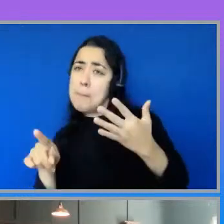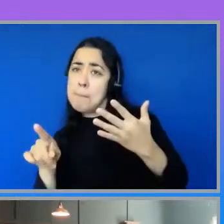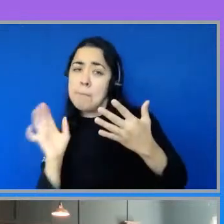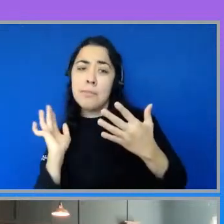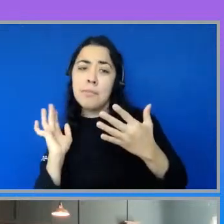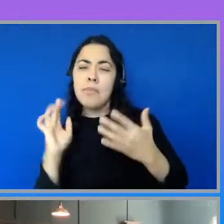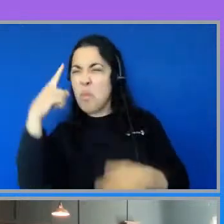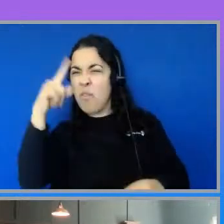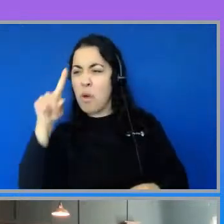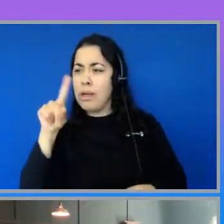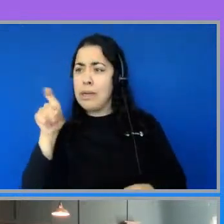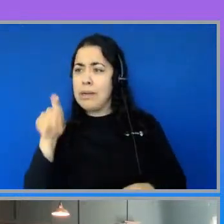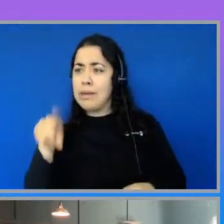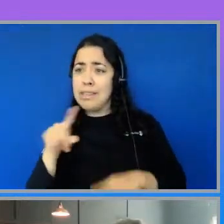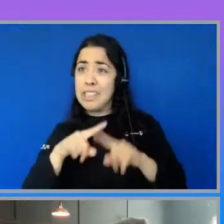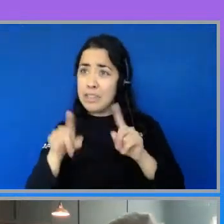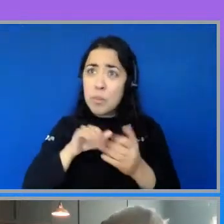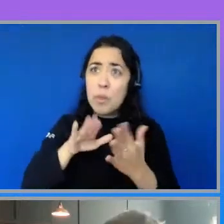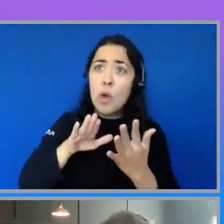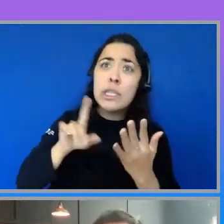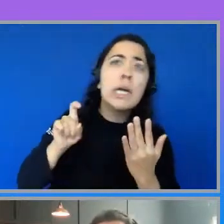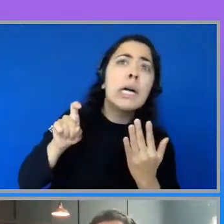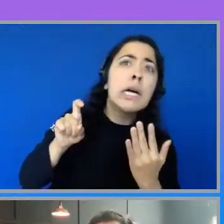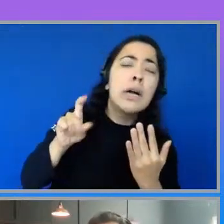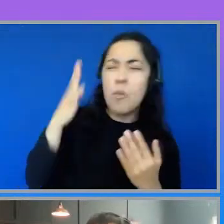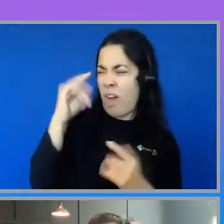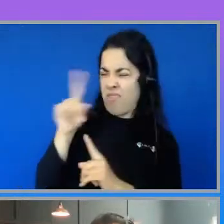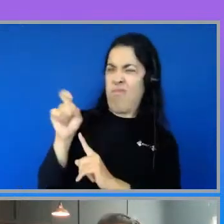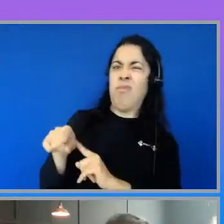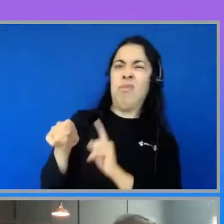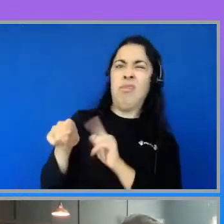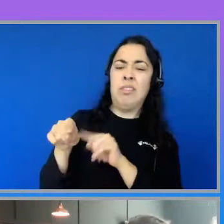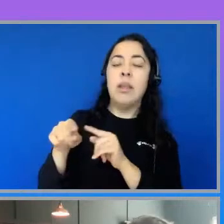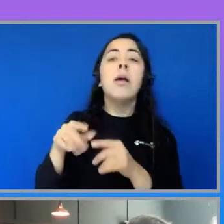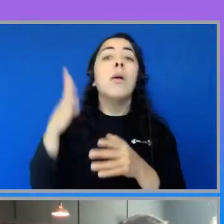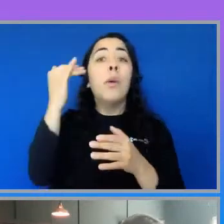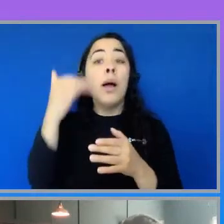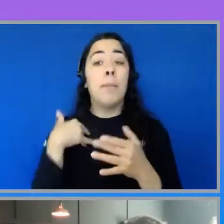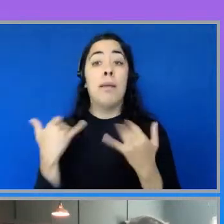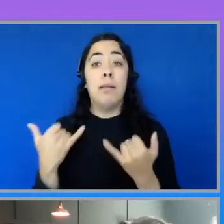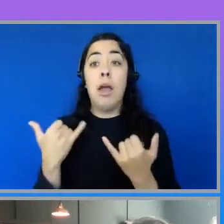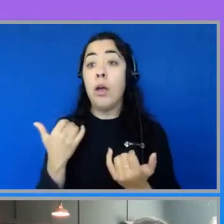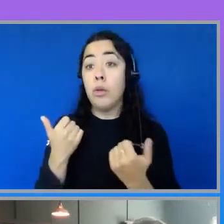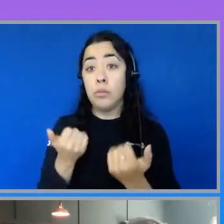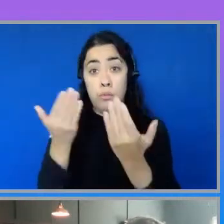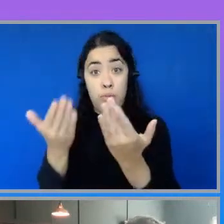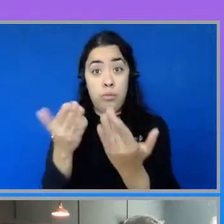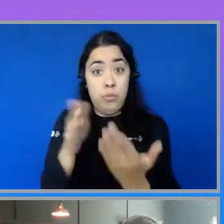question mark. Why the question mark for a different approach? Well, the approach I'm going to show you might be different for